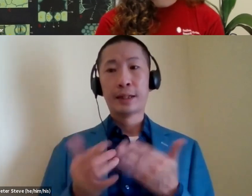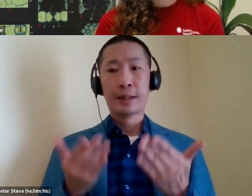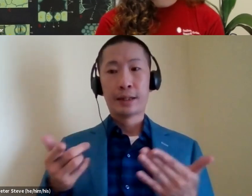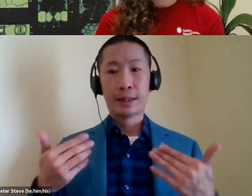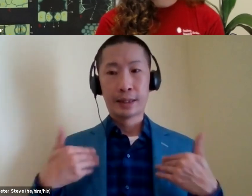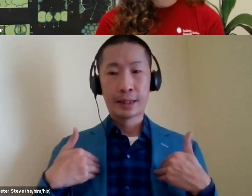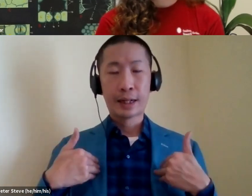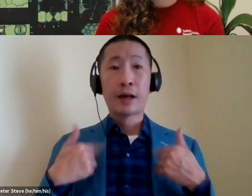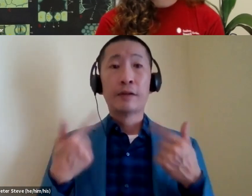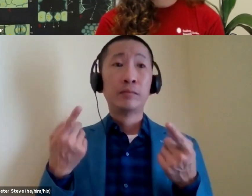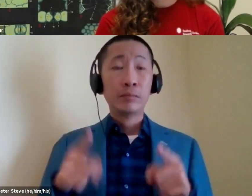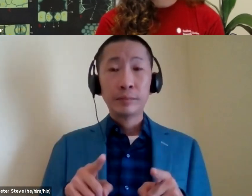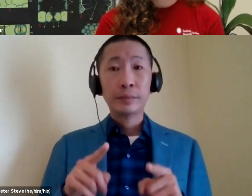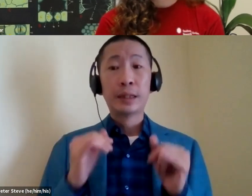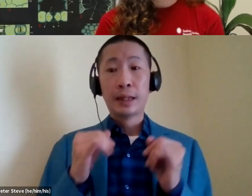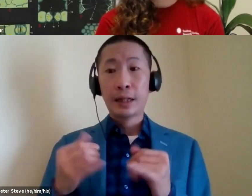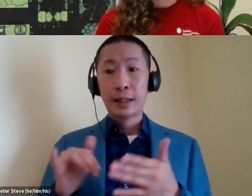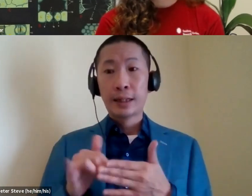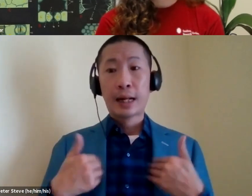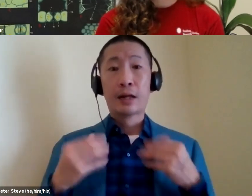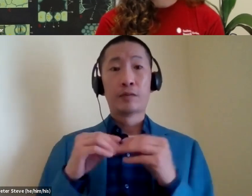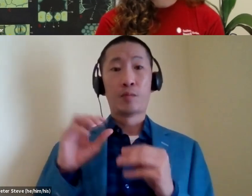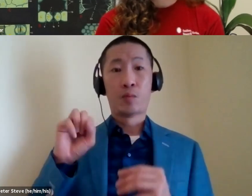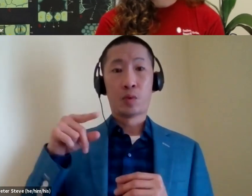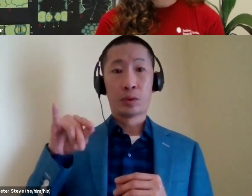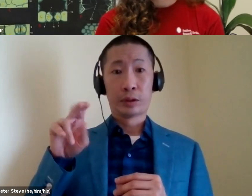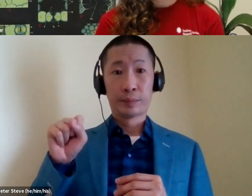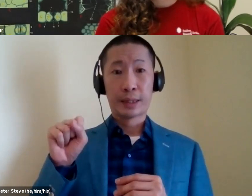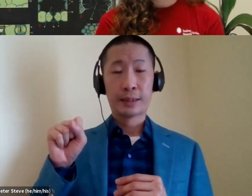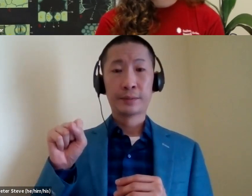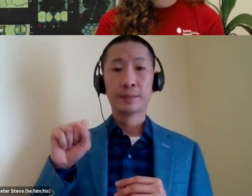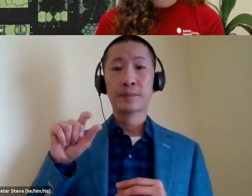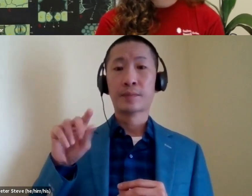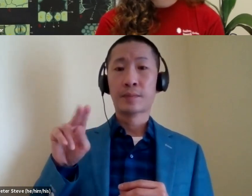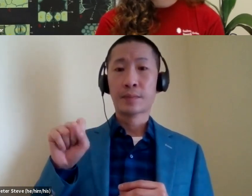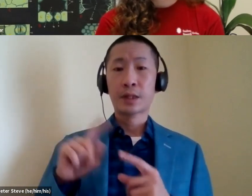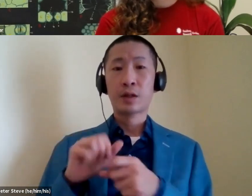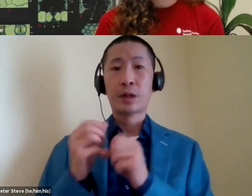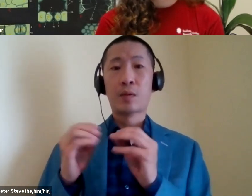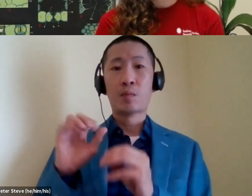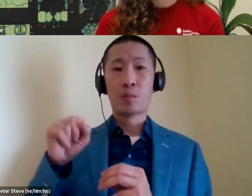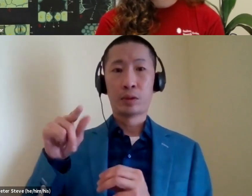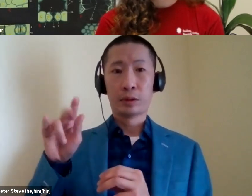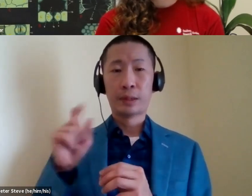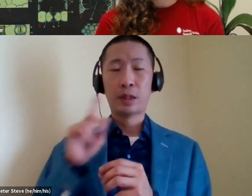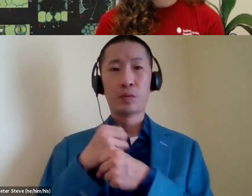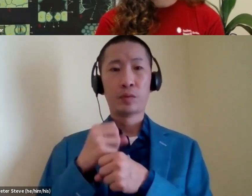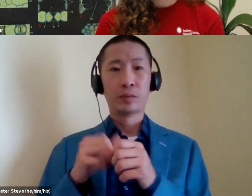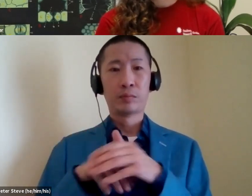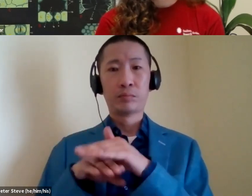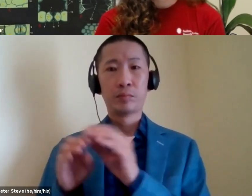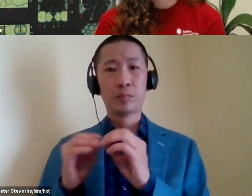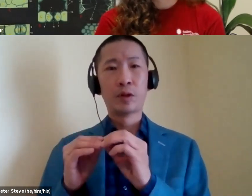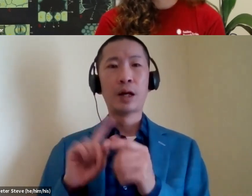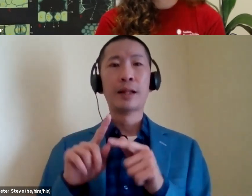Kim Komatsu (she/her): By chance and individual that has more spines the genes for creating more spines would reproduce more and then it's offspring would also have more spines.